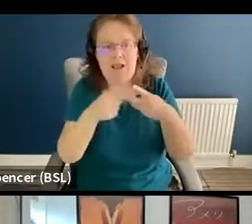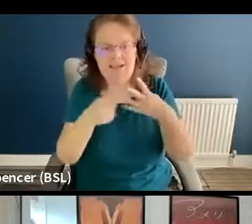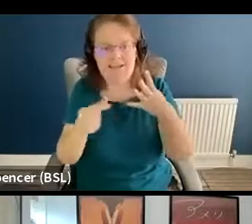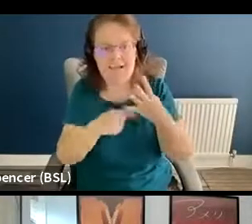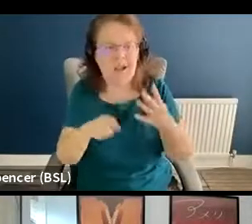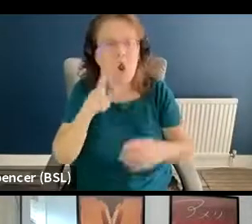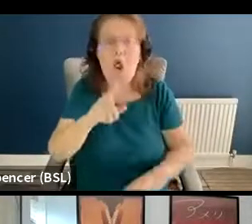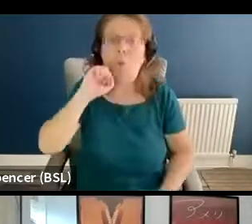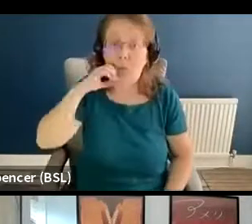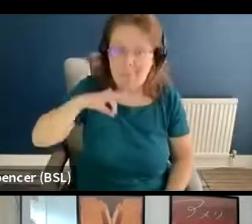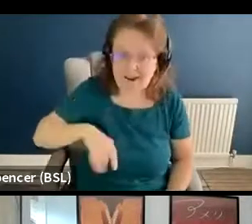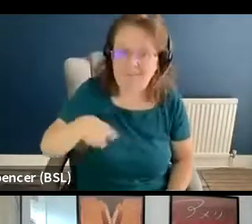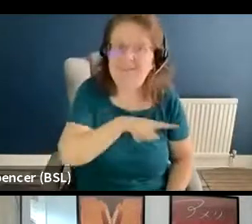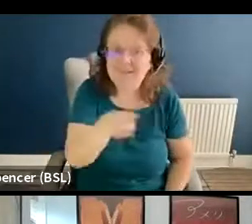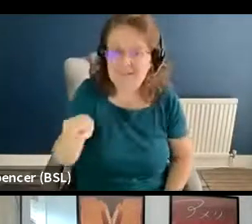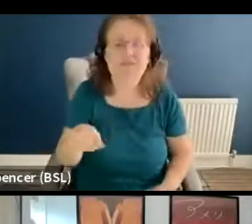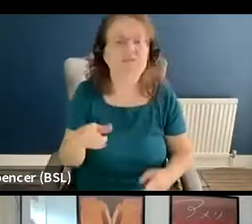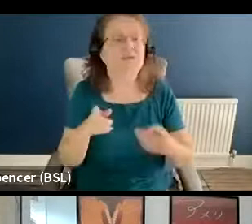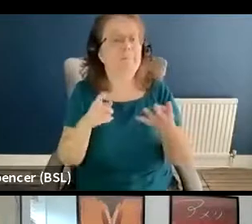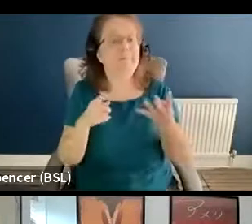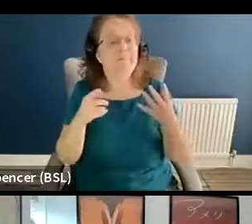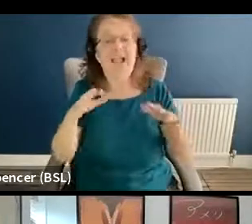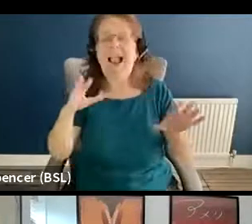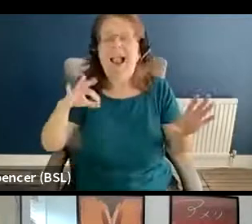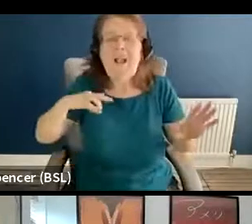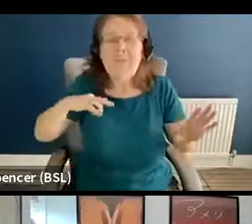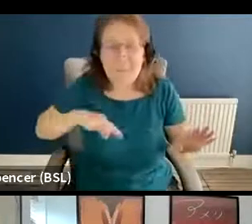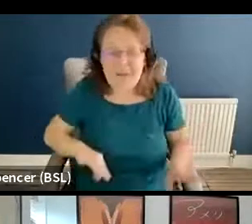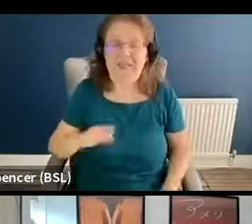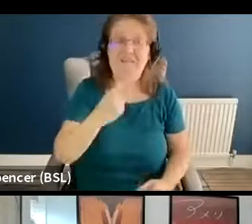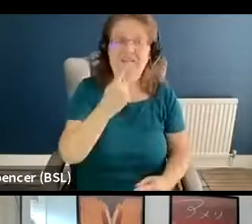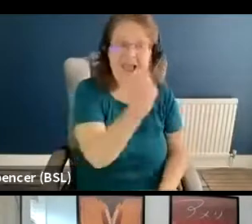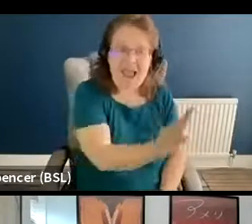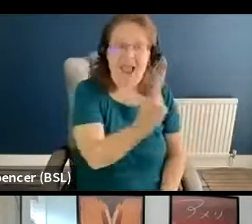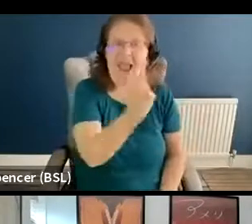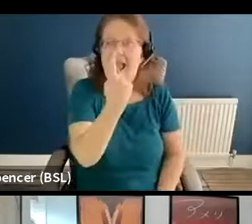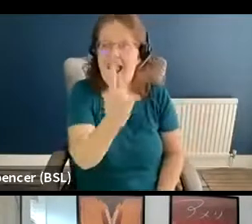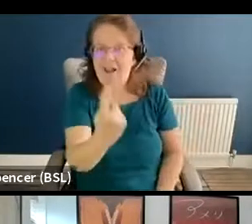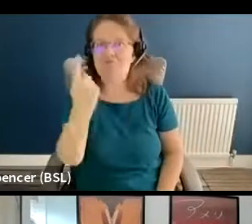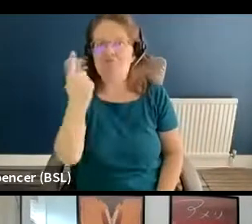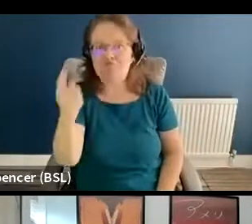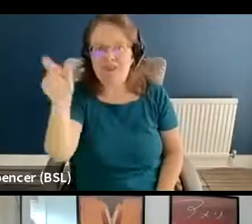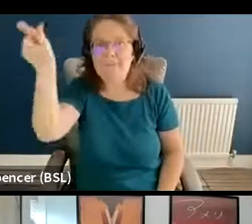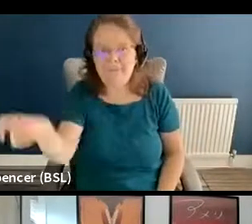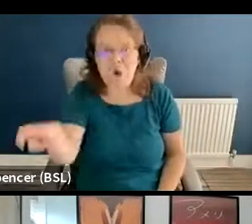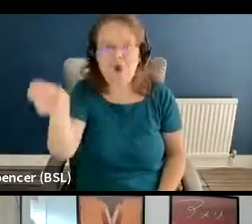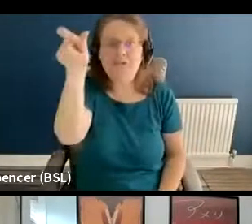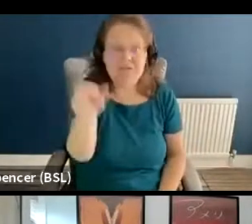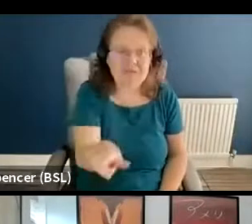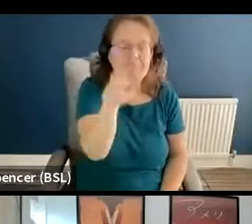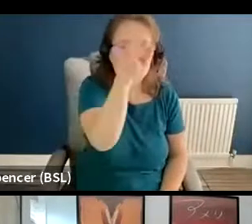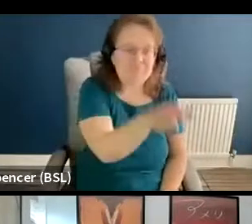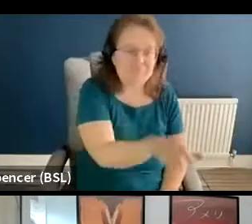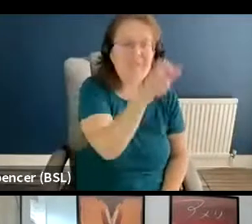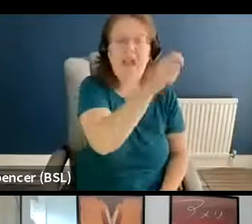it will benefit you. It benefits every single human being. It makes it more usable as Lori